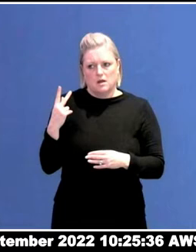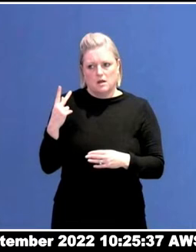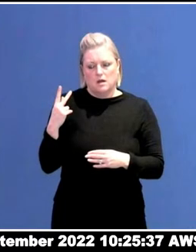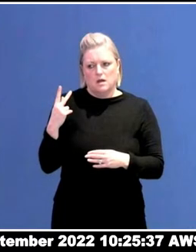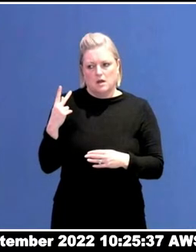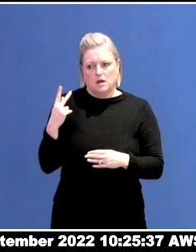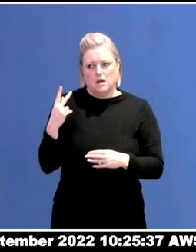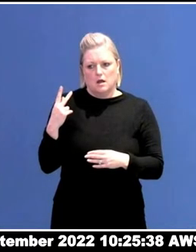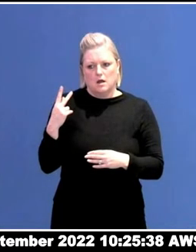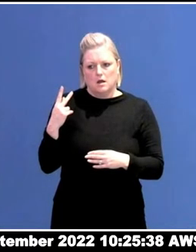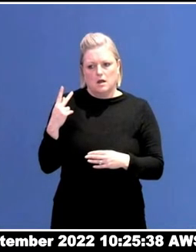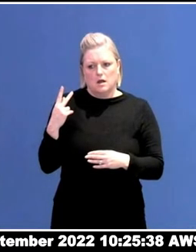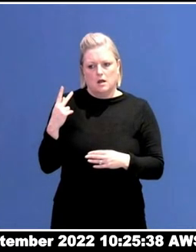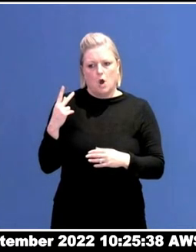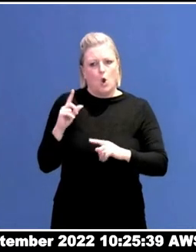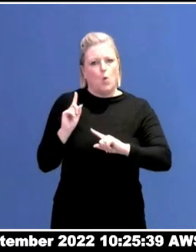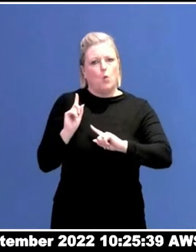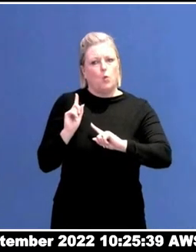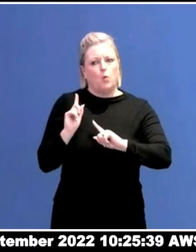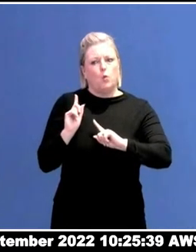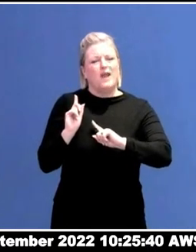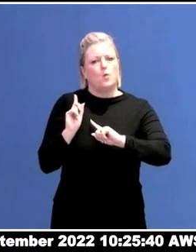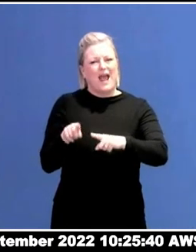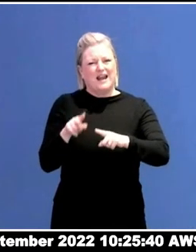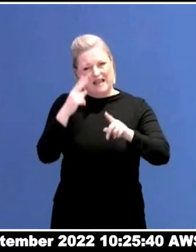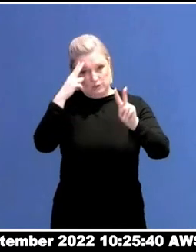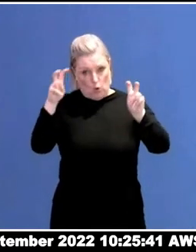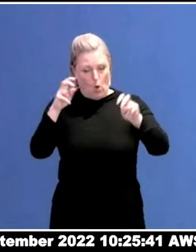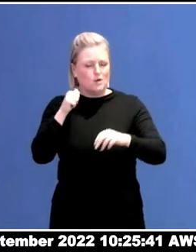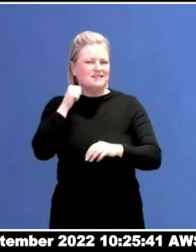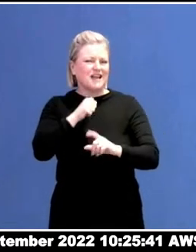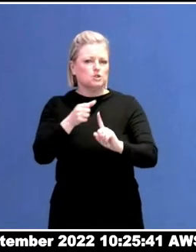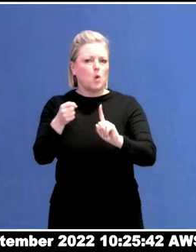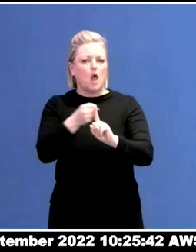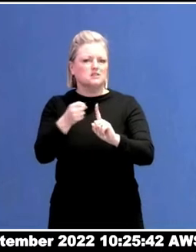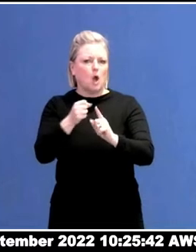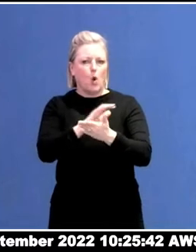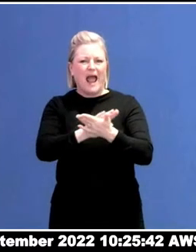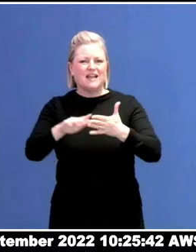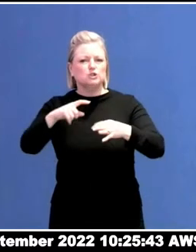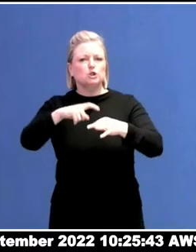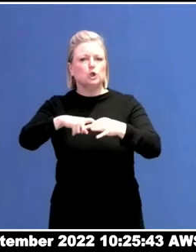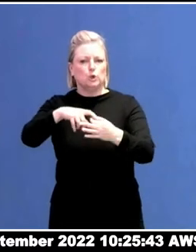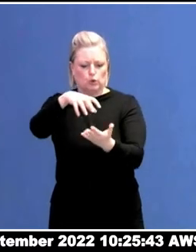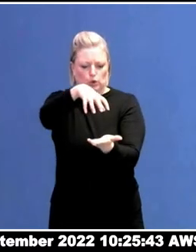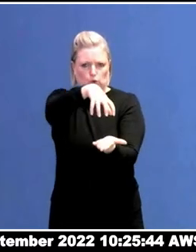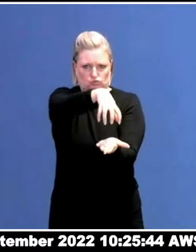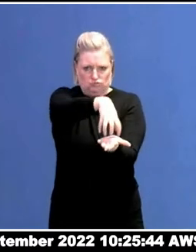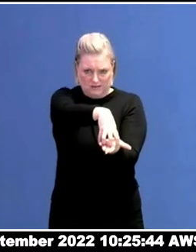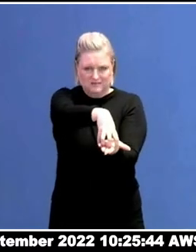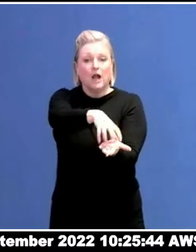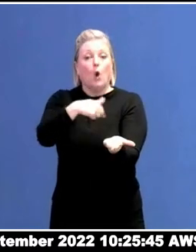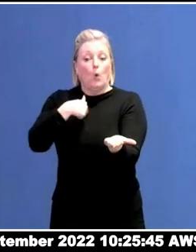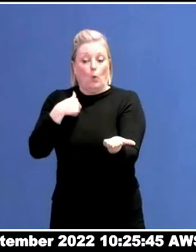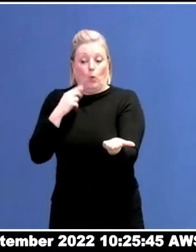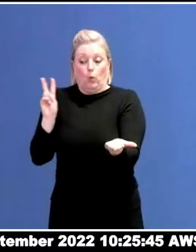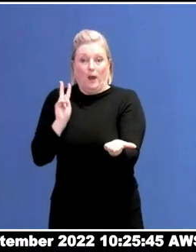the Sexual Assault Squad headquarters and he was interviewed separately from us with a